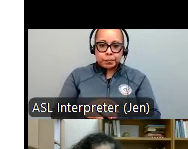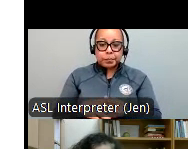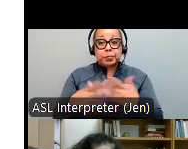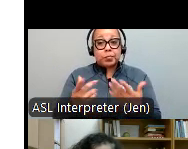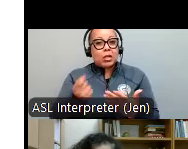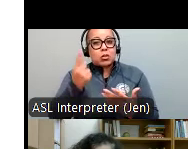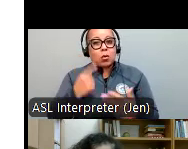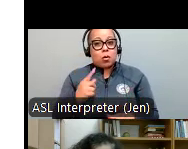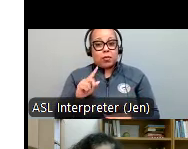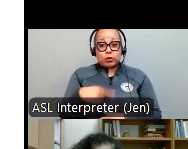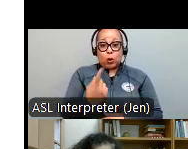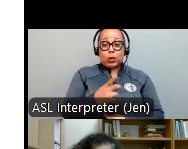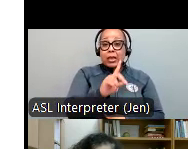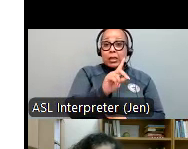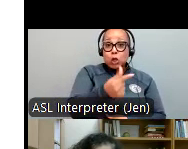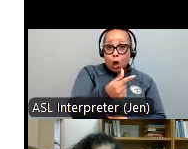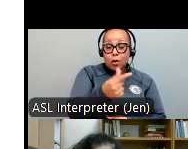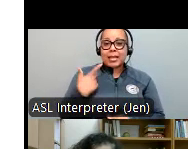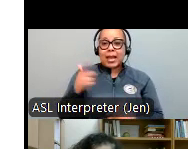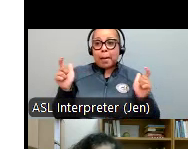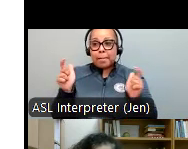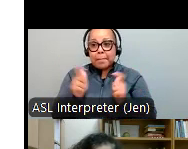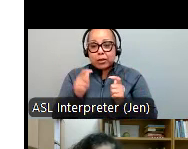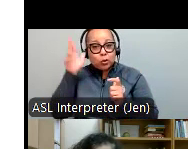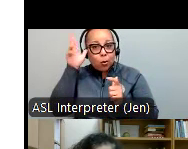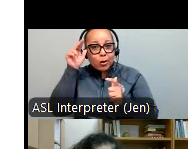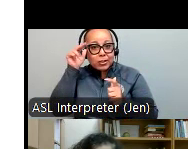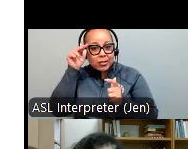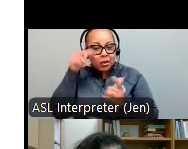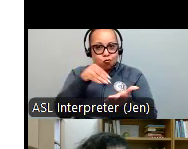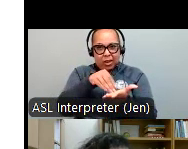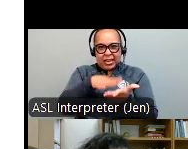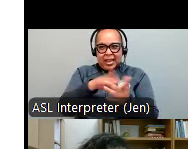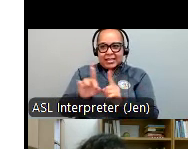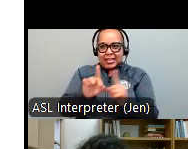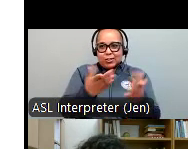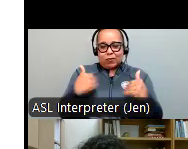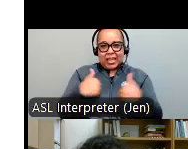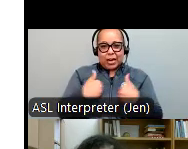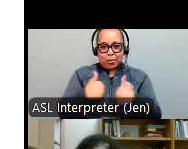Only dogs and miniature horses are recognized as service animals by the ADA. We have yet to